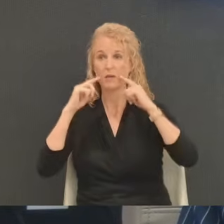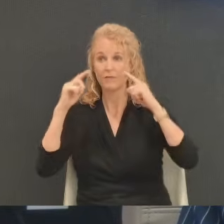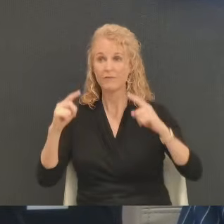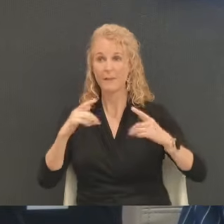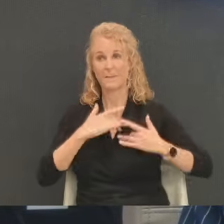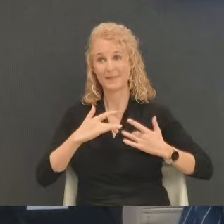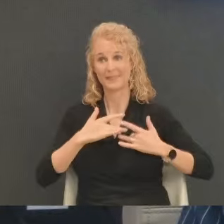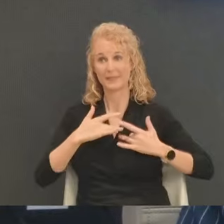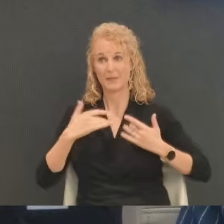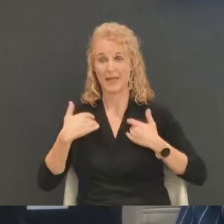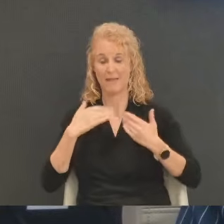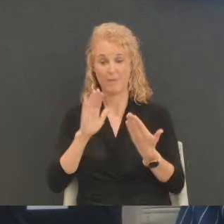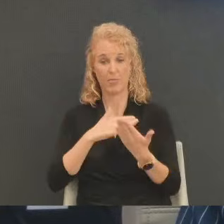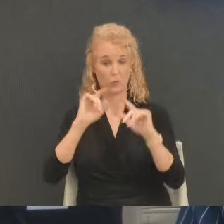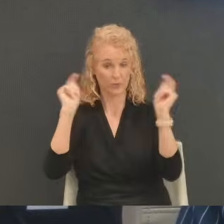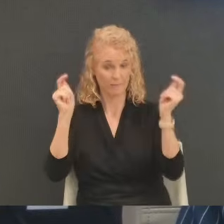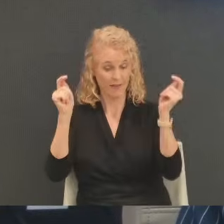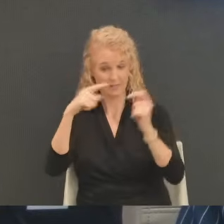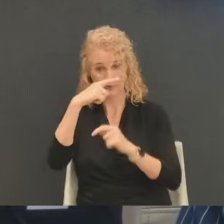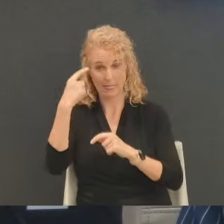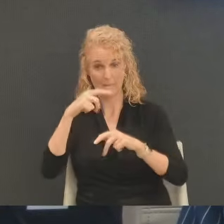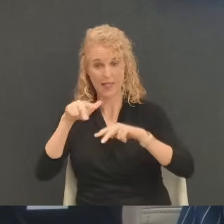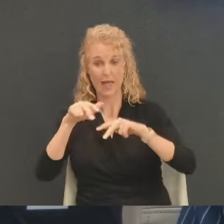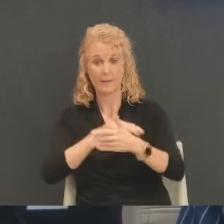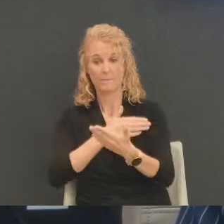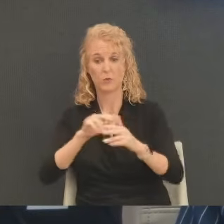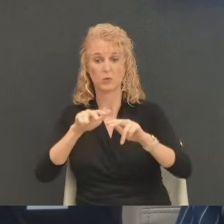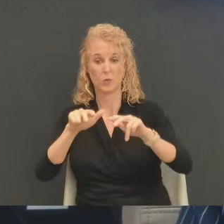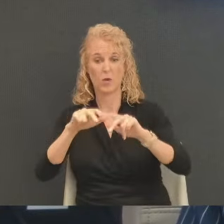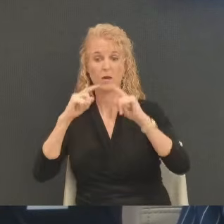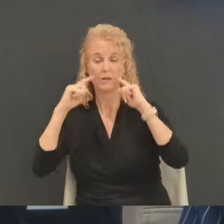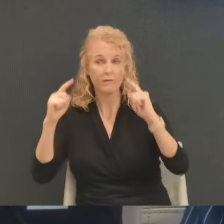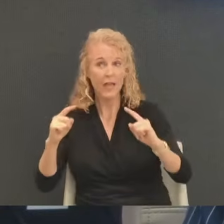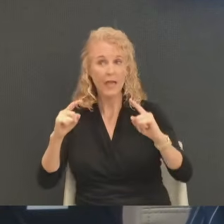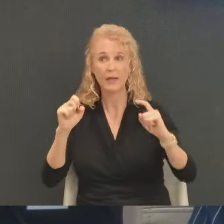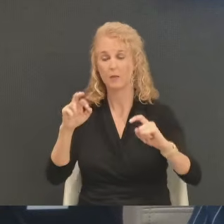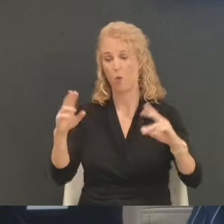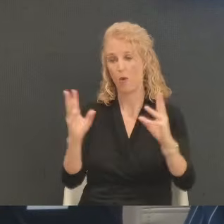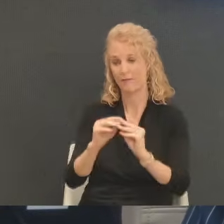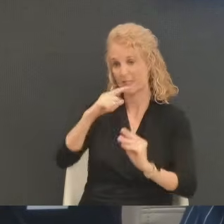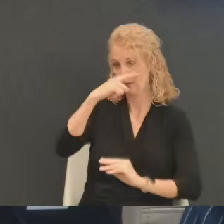have the music festival, the Black Music Walk of Fame or conventions, black conventions, we always